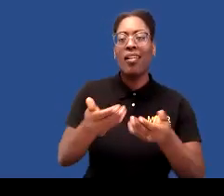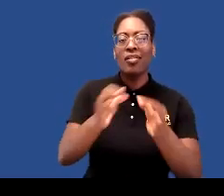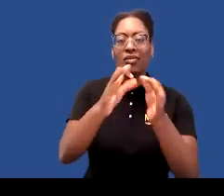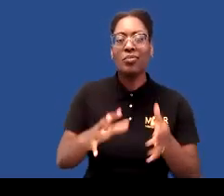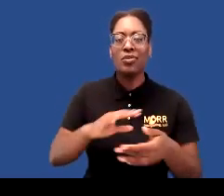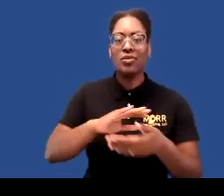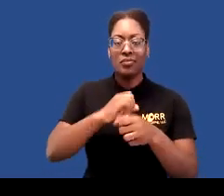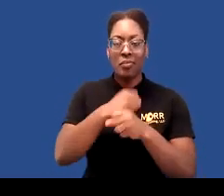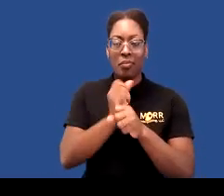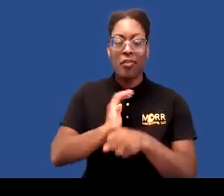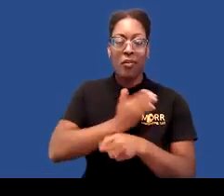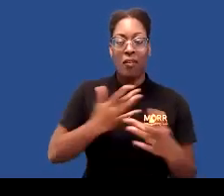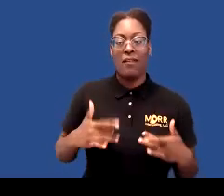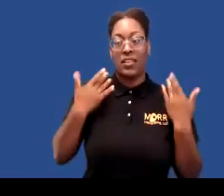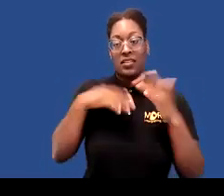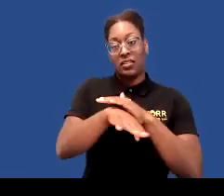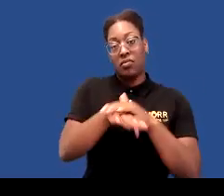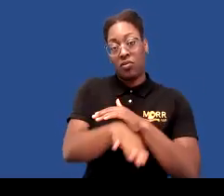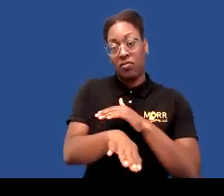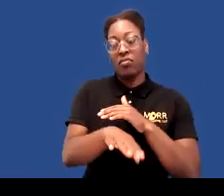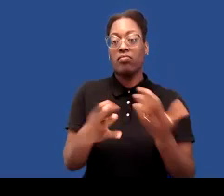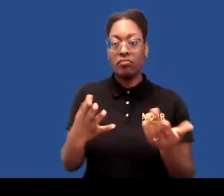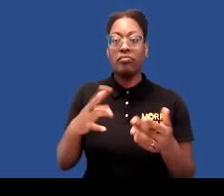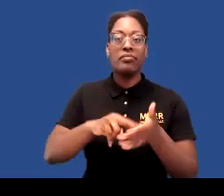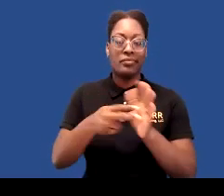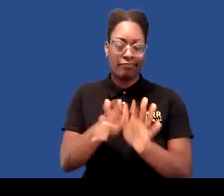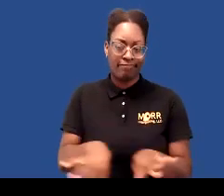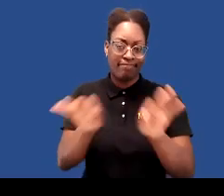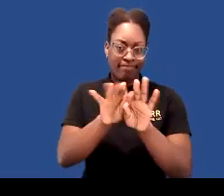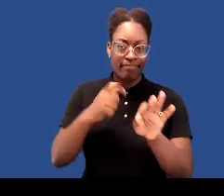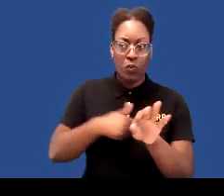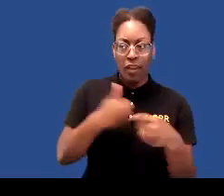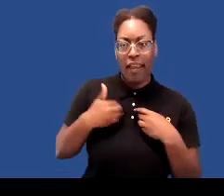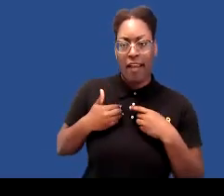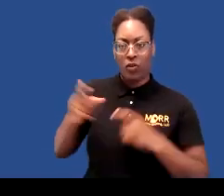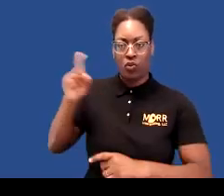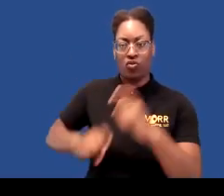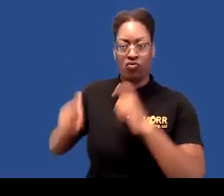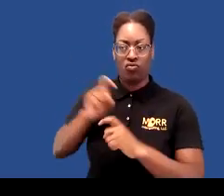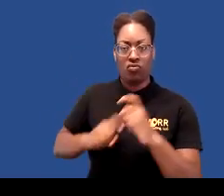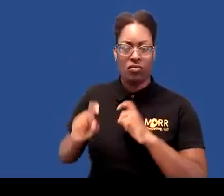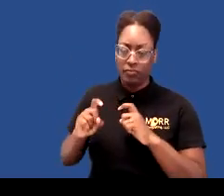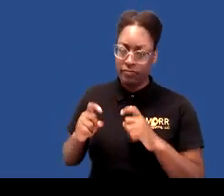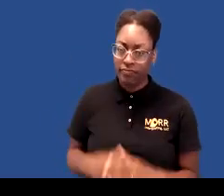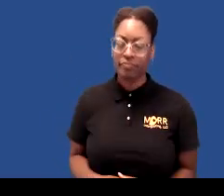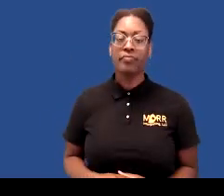and the only way we can do that is through donations from this community. We also have several opportunities for volunteering.